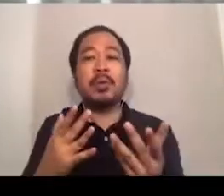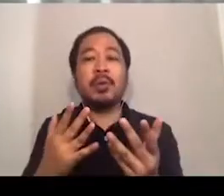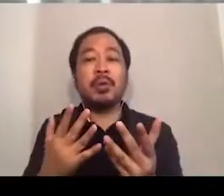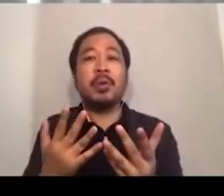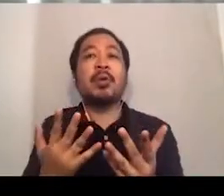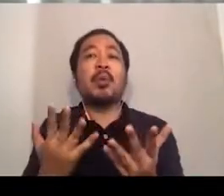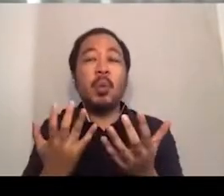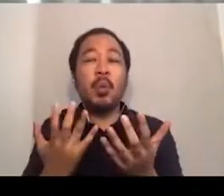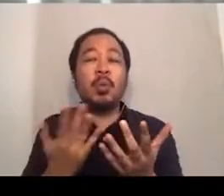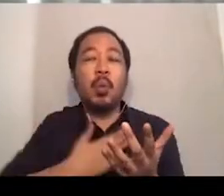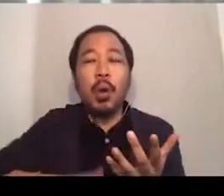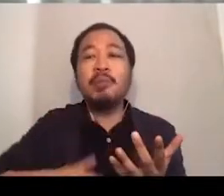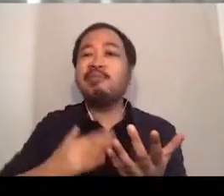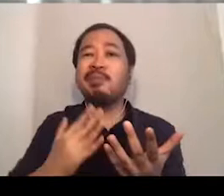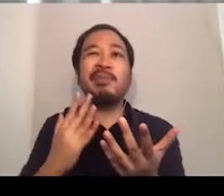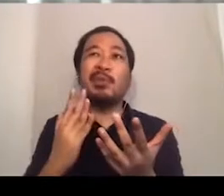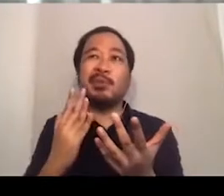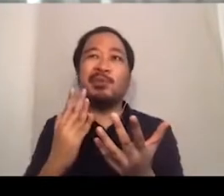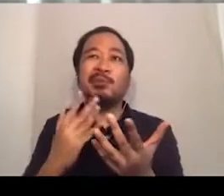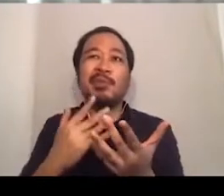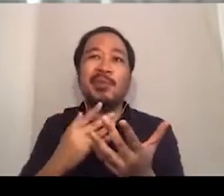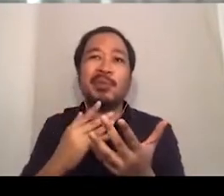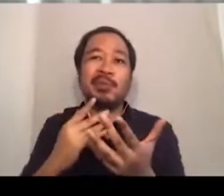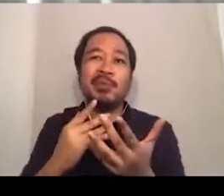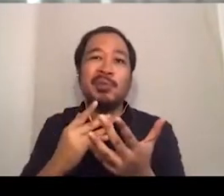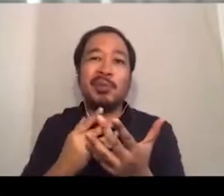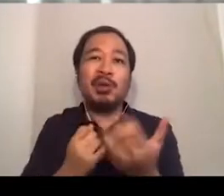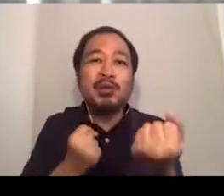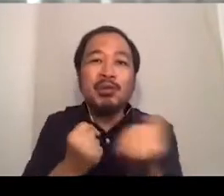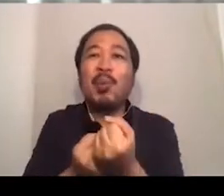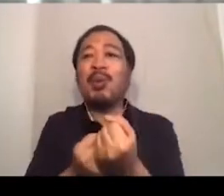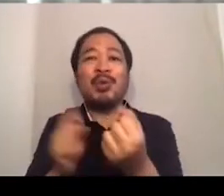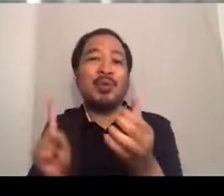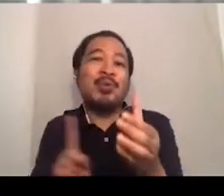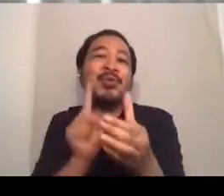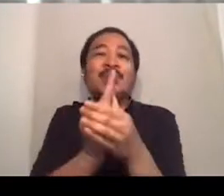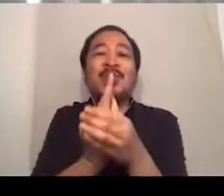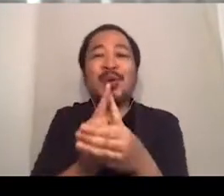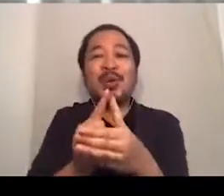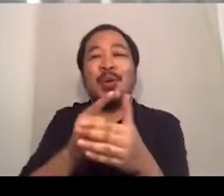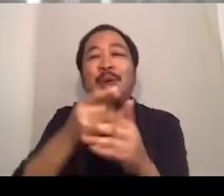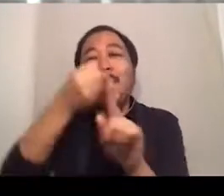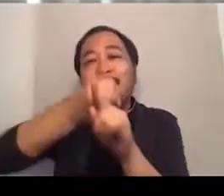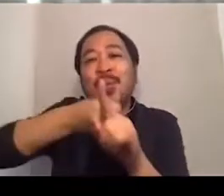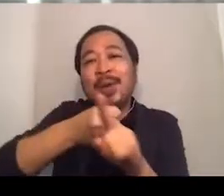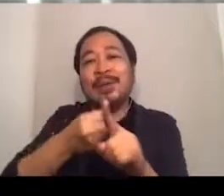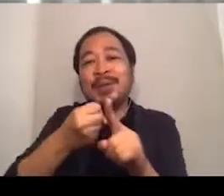we consistently give up on giving up. Thank you very much Kaveh and all.